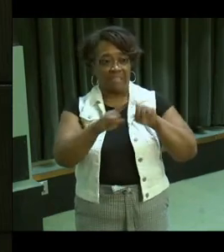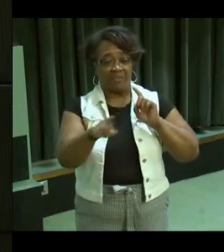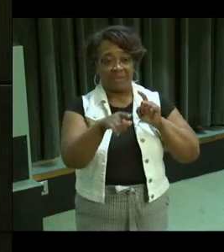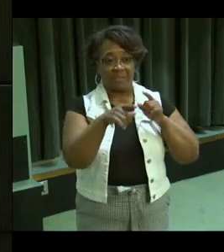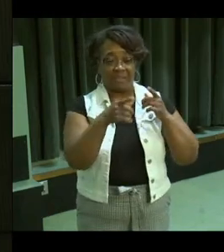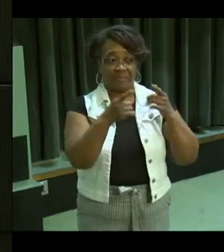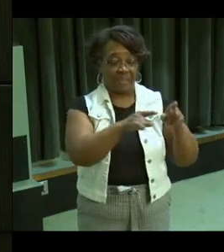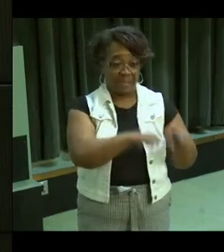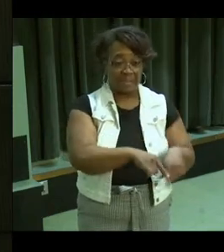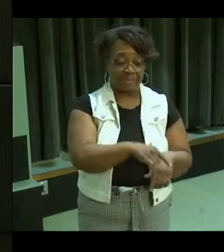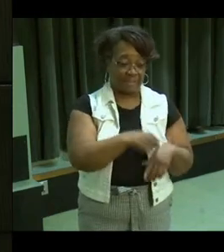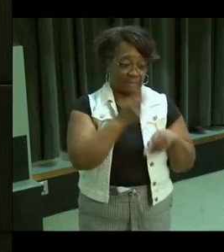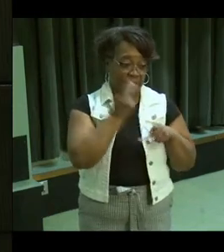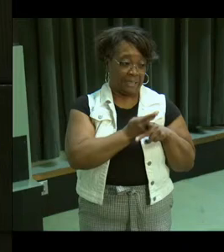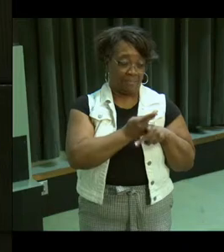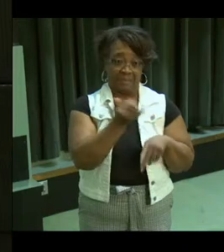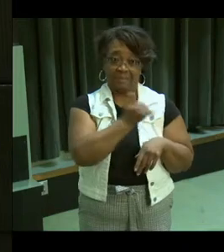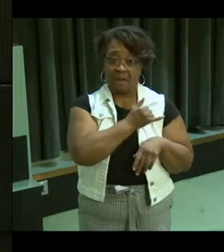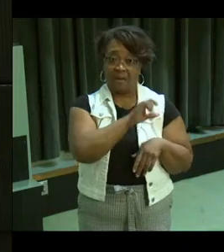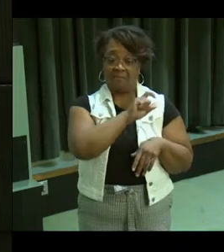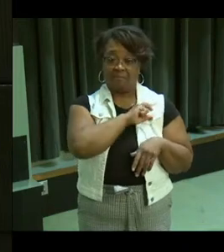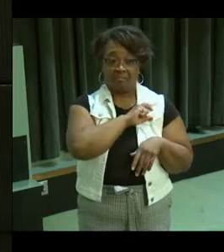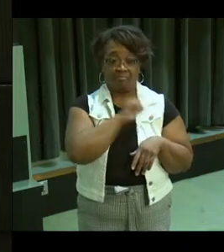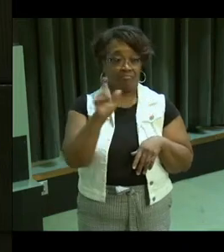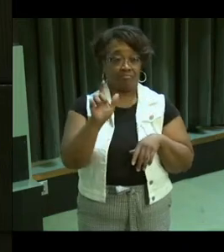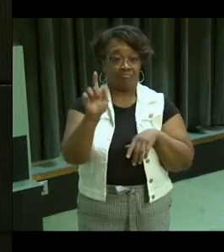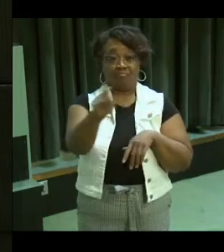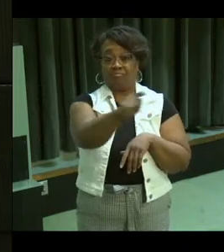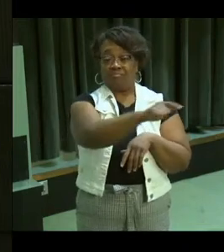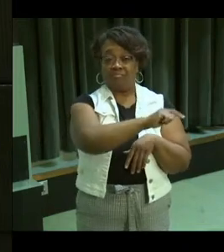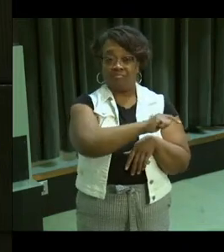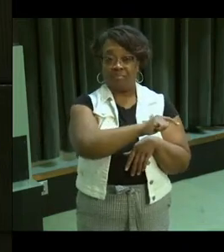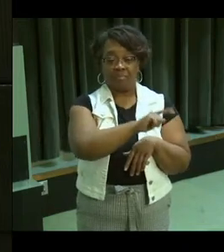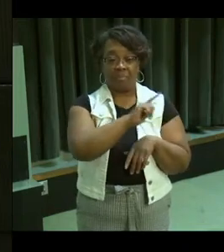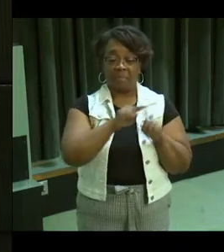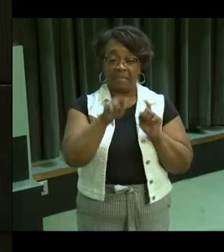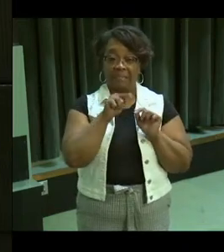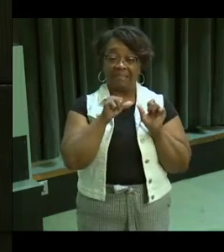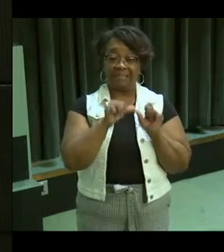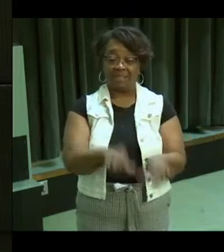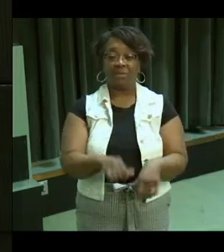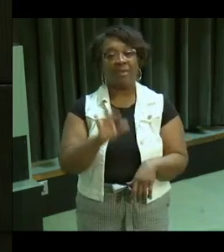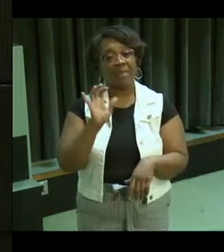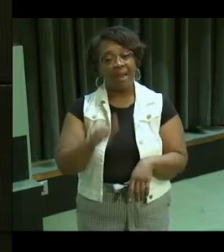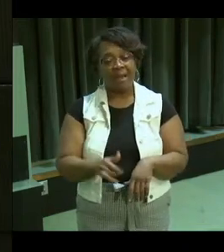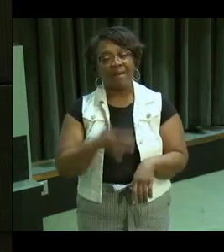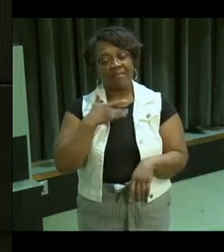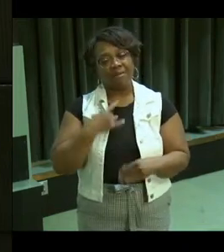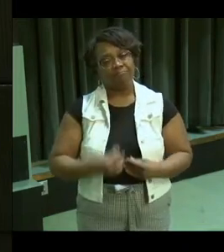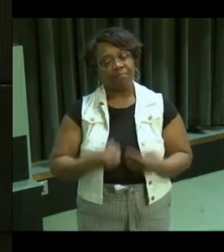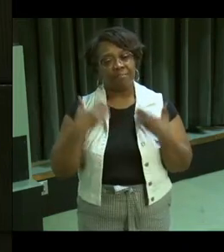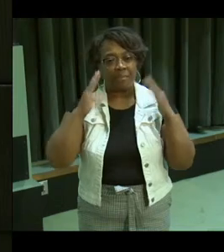you're in California, but he did